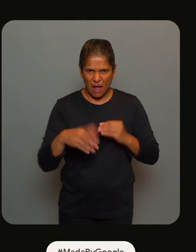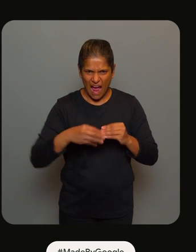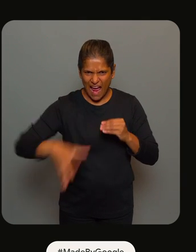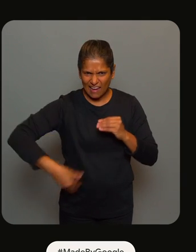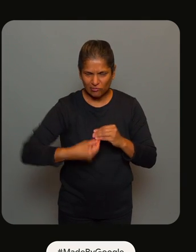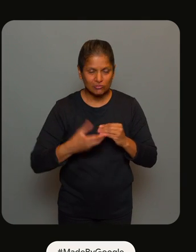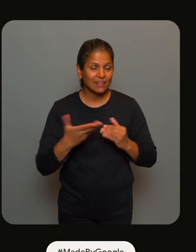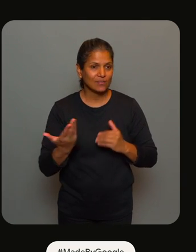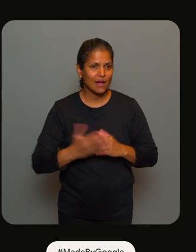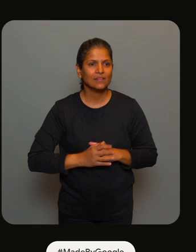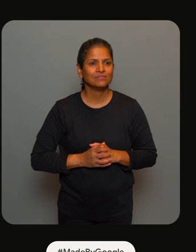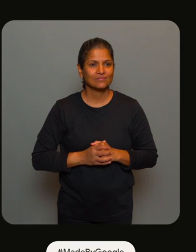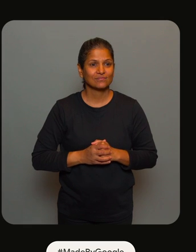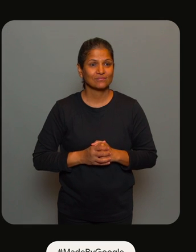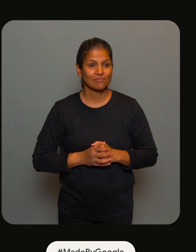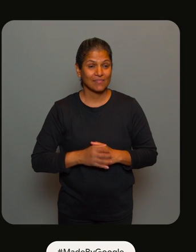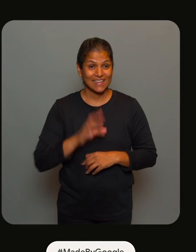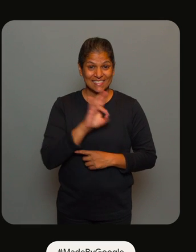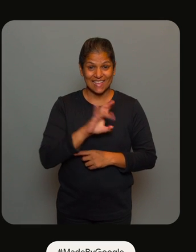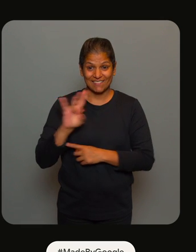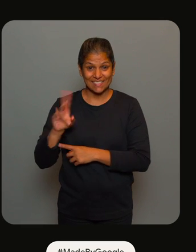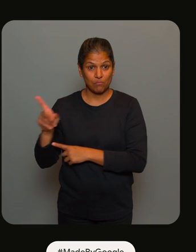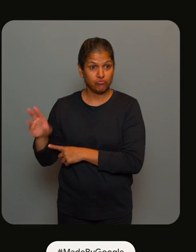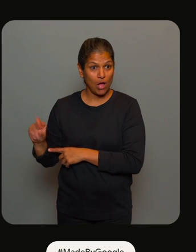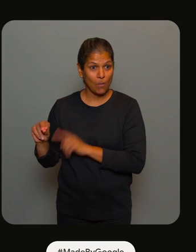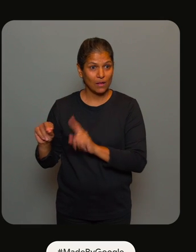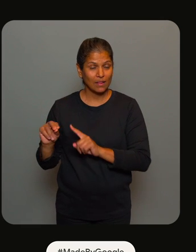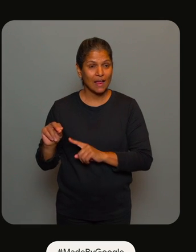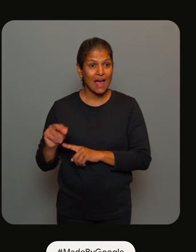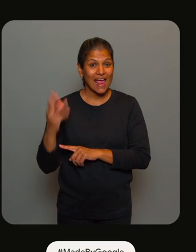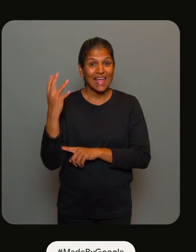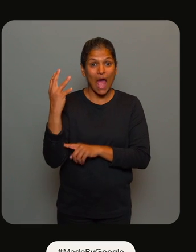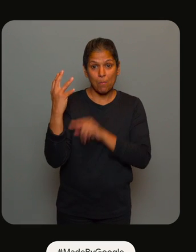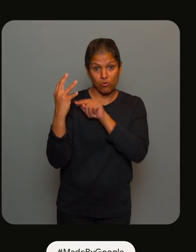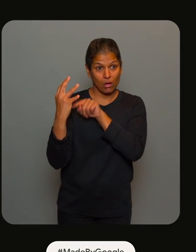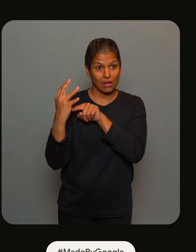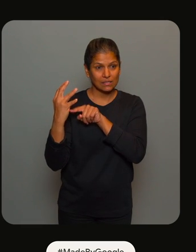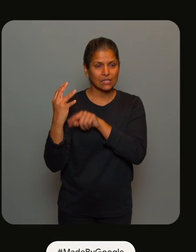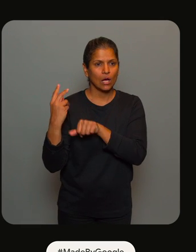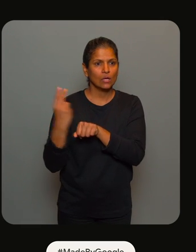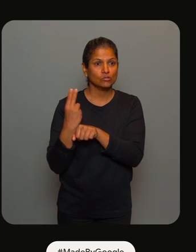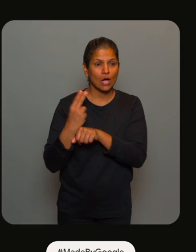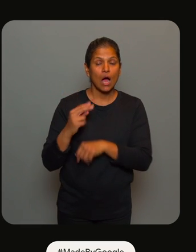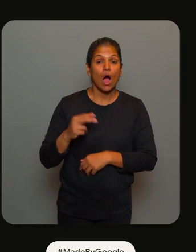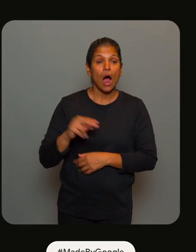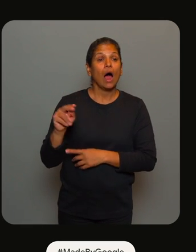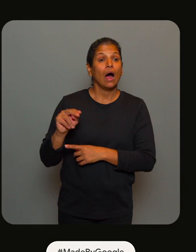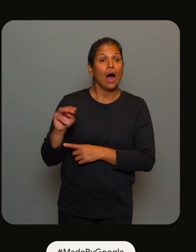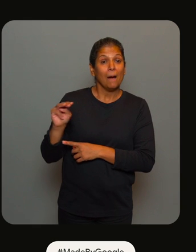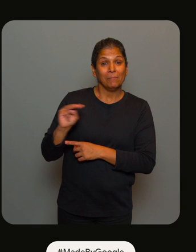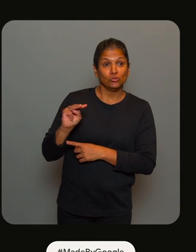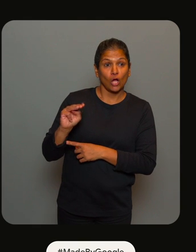Pixel 7 and 7 Pro’s front camera uses our advanced machine learning models for face recognition, to power Face